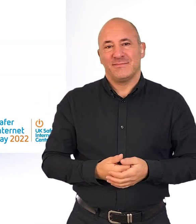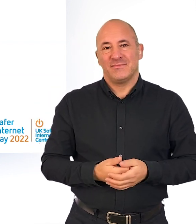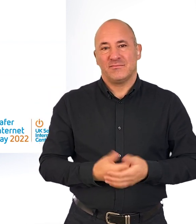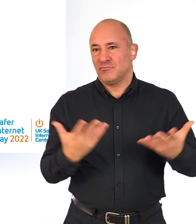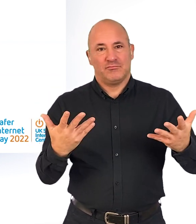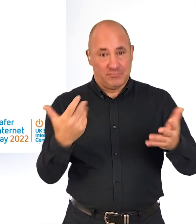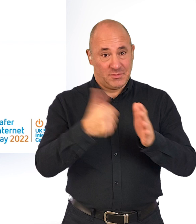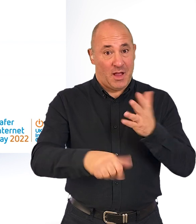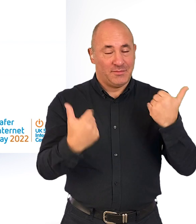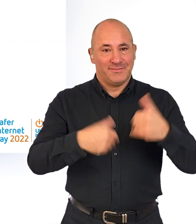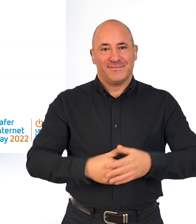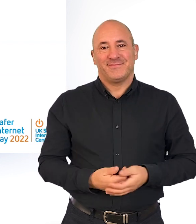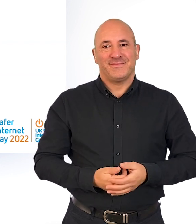So, let’s get started...